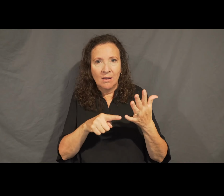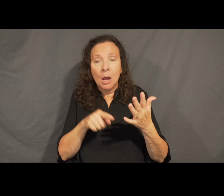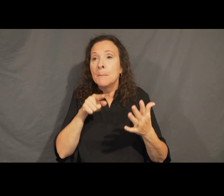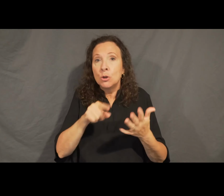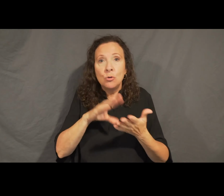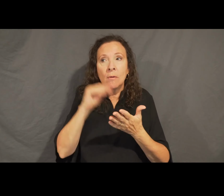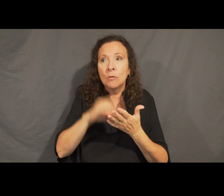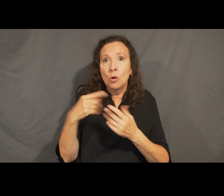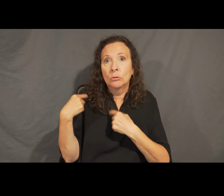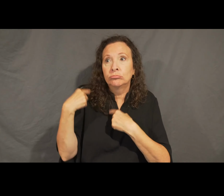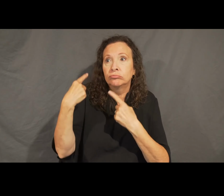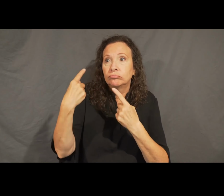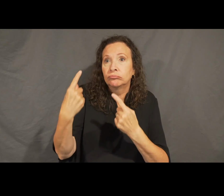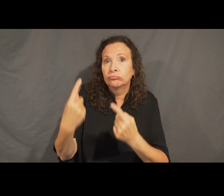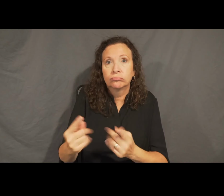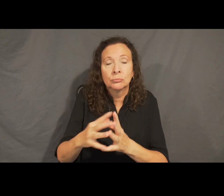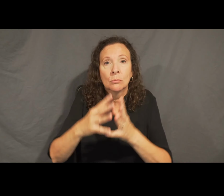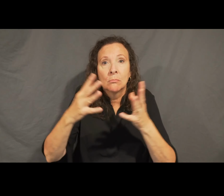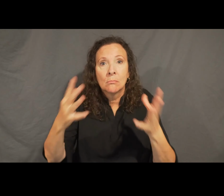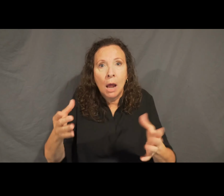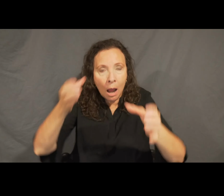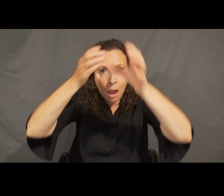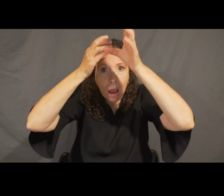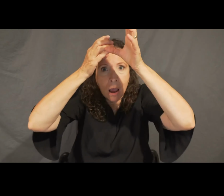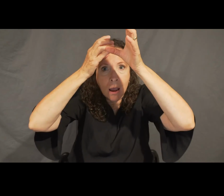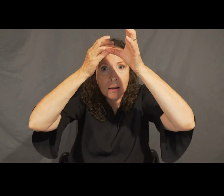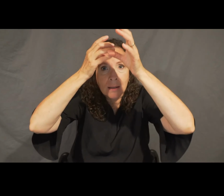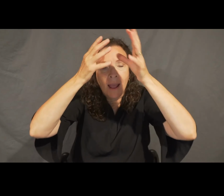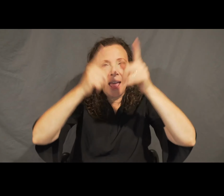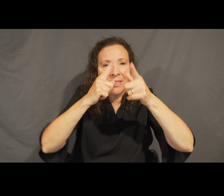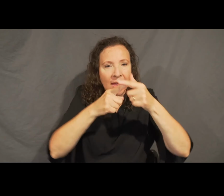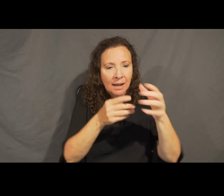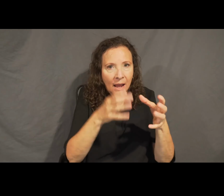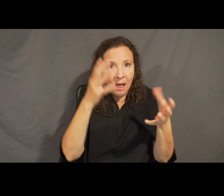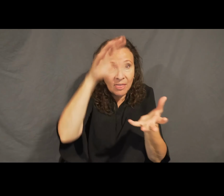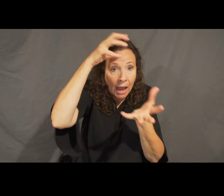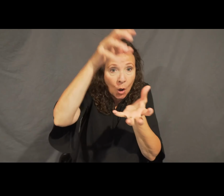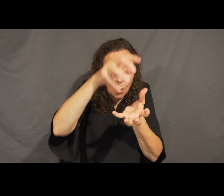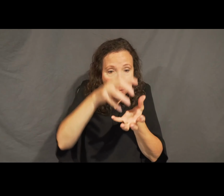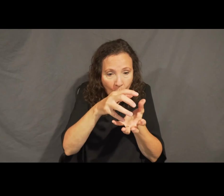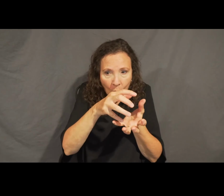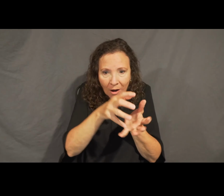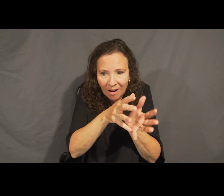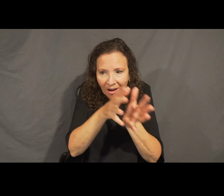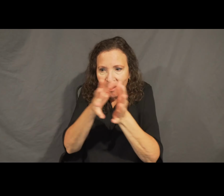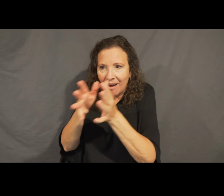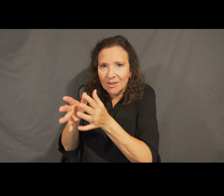acquiring and moving it over to a new area that has not yet been explored.